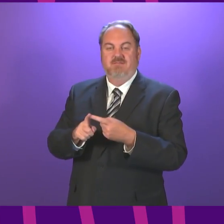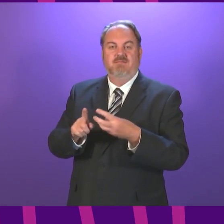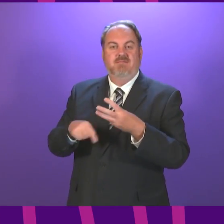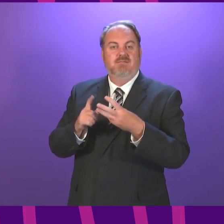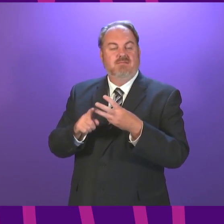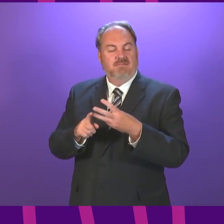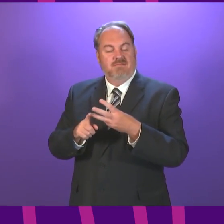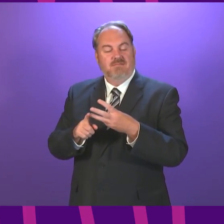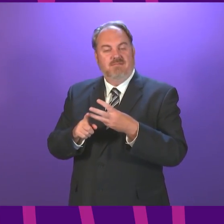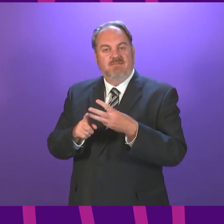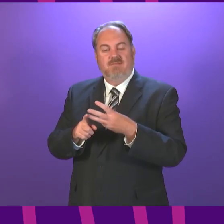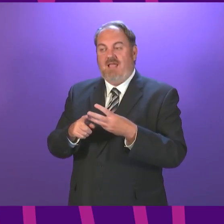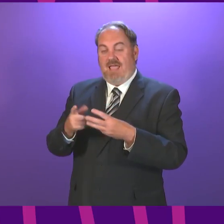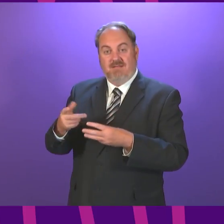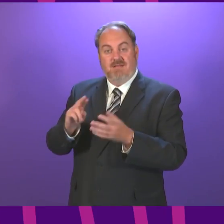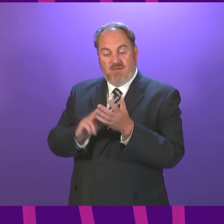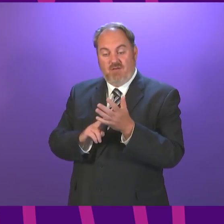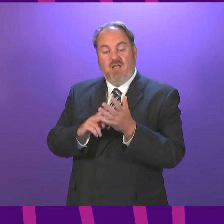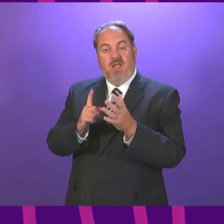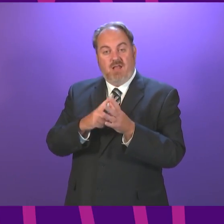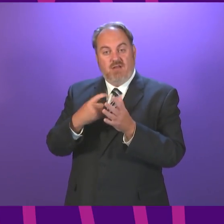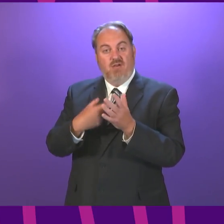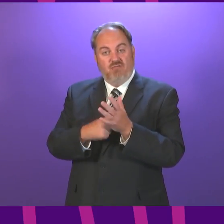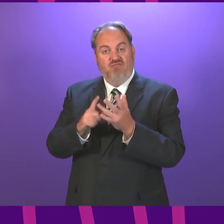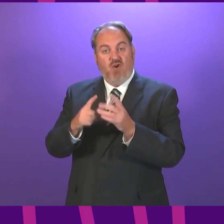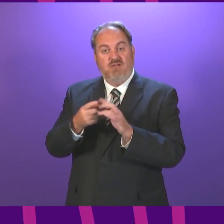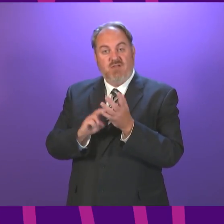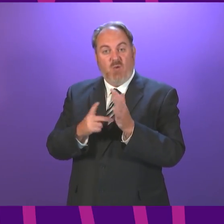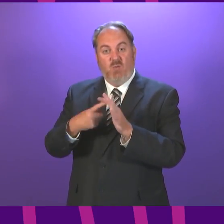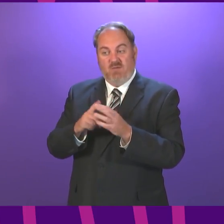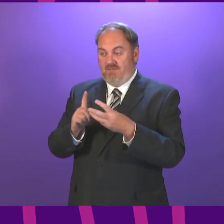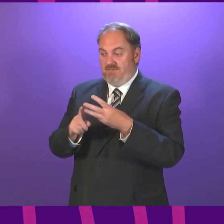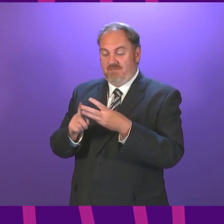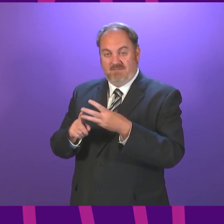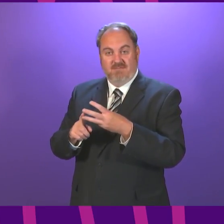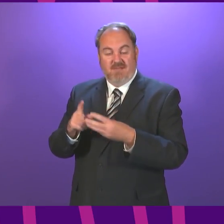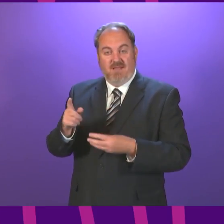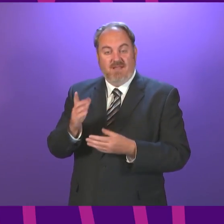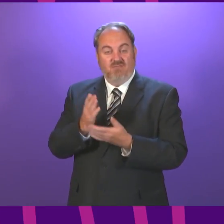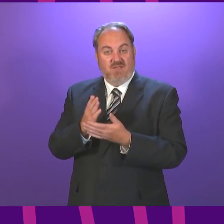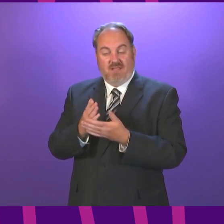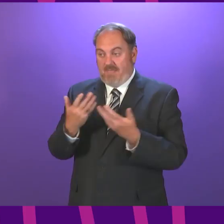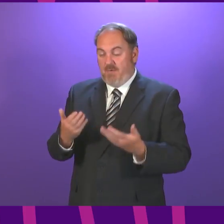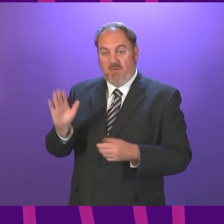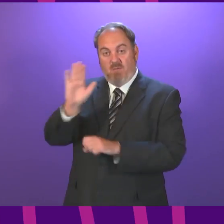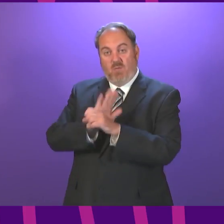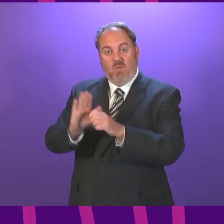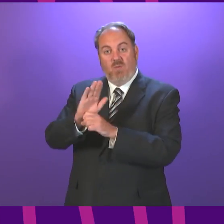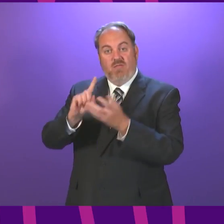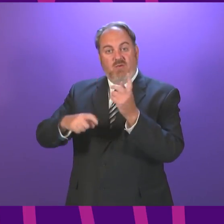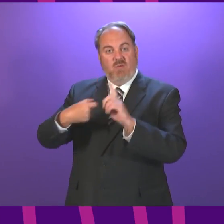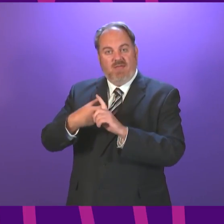roll-out of naloxone. Today, a very important four-nations consultation on widening distribution